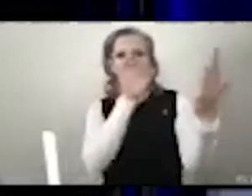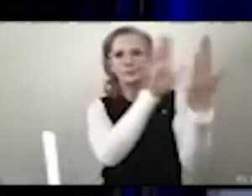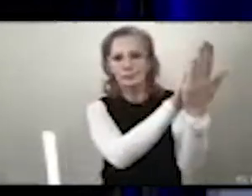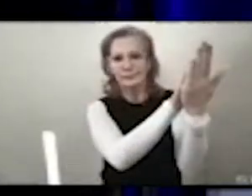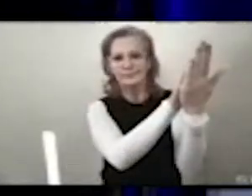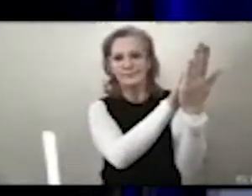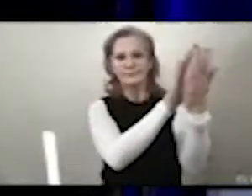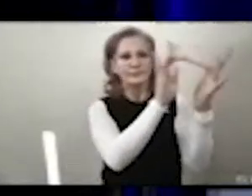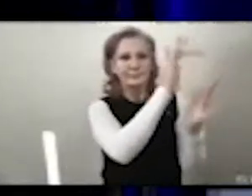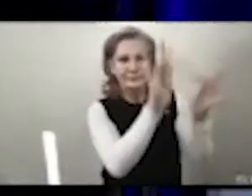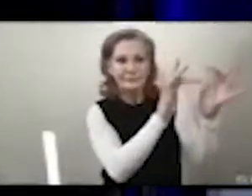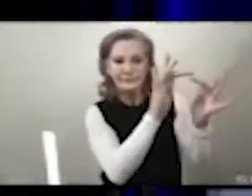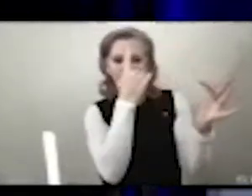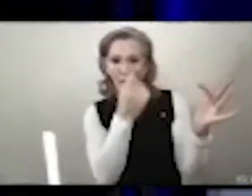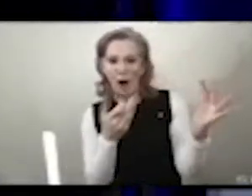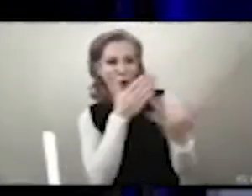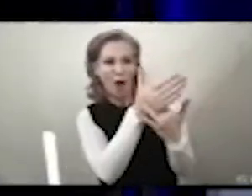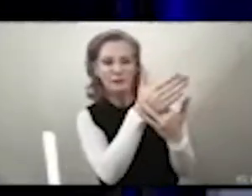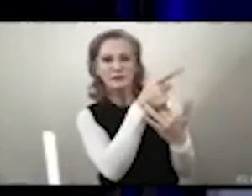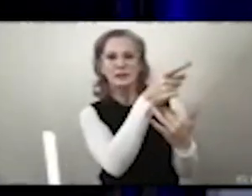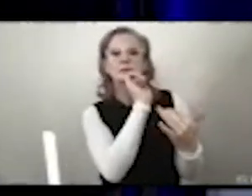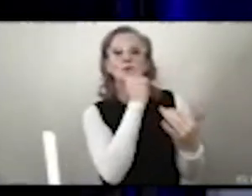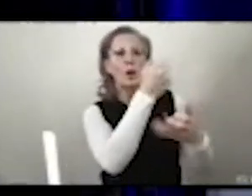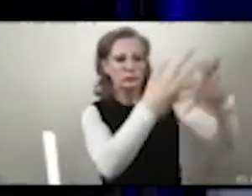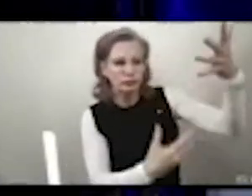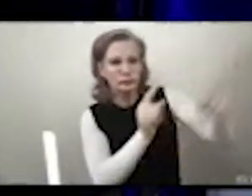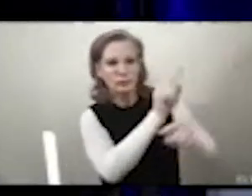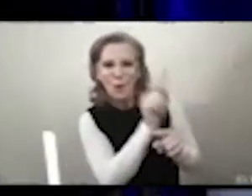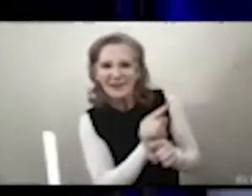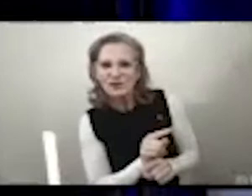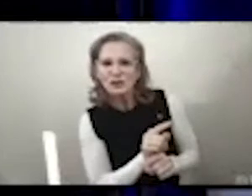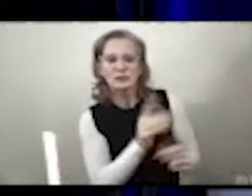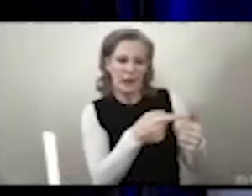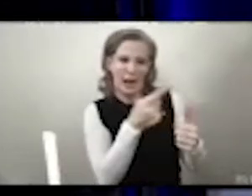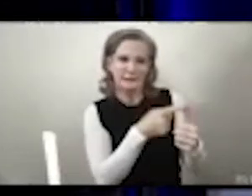event is going to be recorded and it will be available very soon on the RSE's YouTube channel.